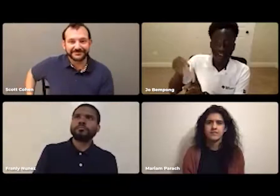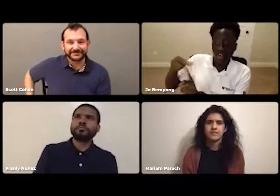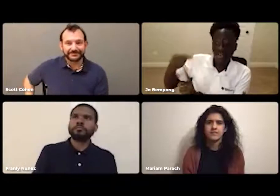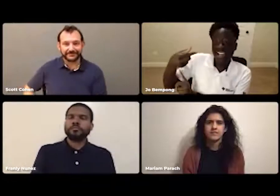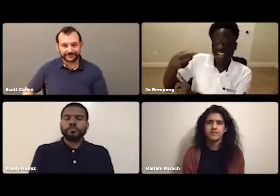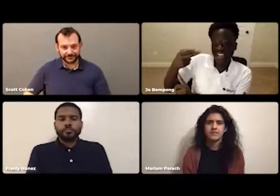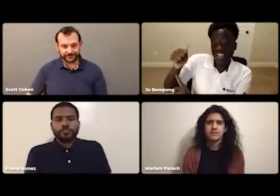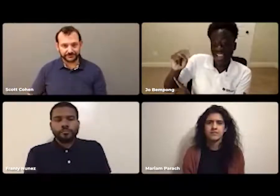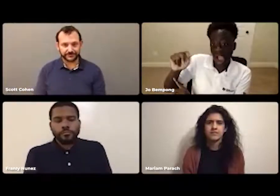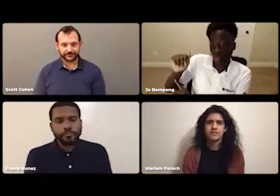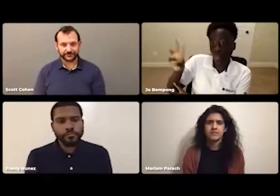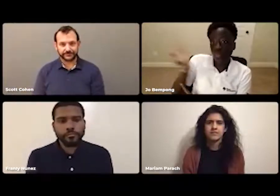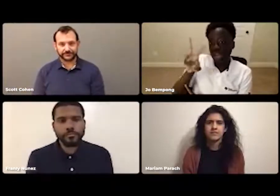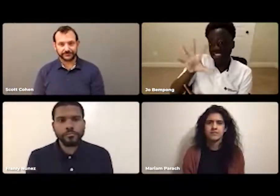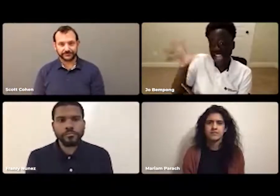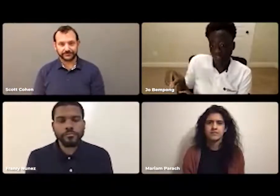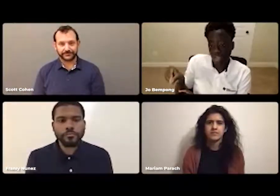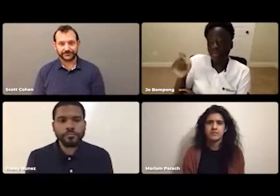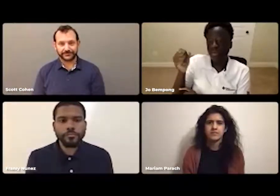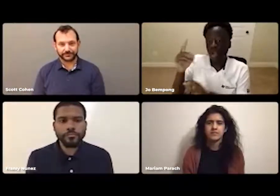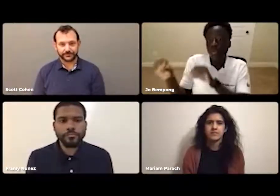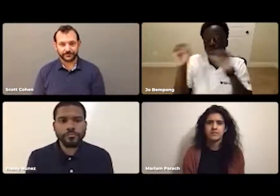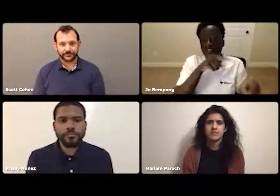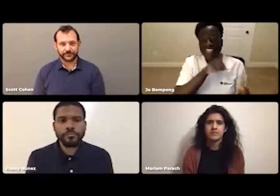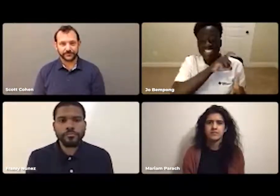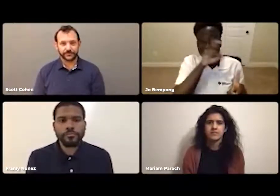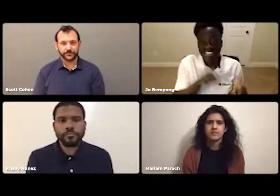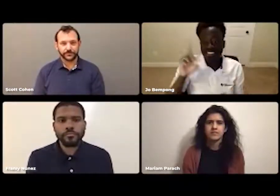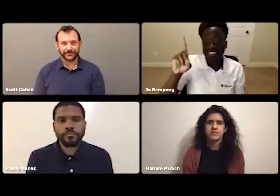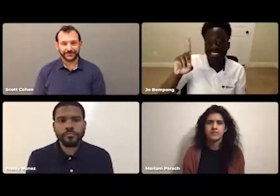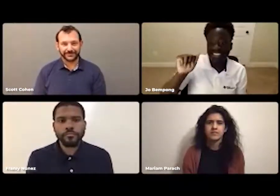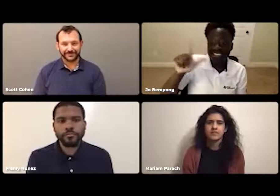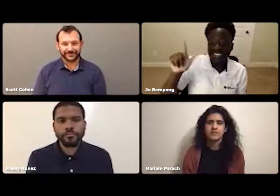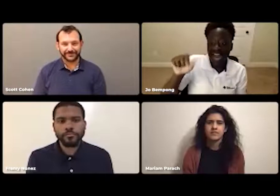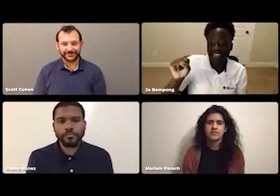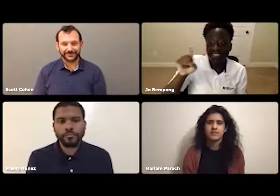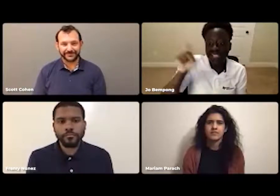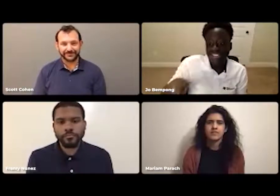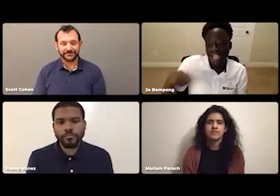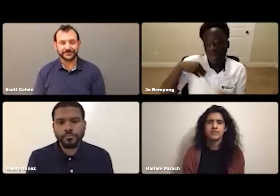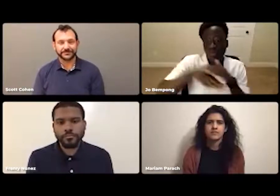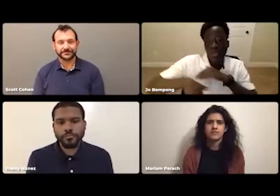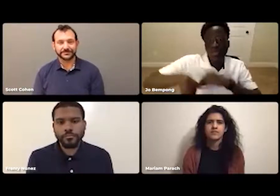My parents are from Ghana, West Africa. They moved to Dallas.